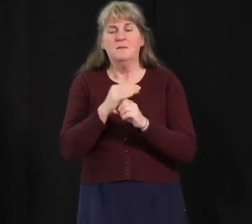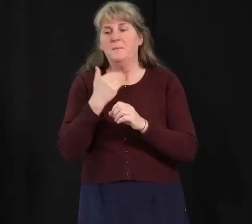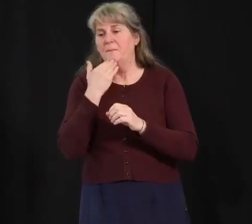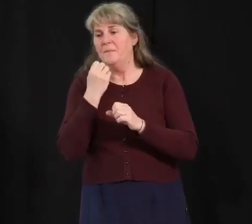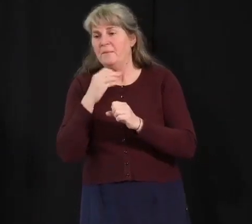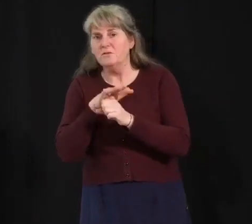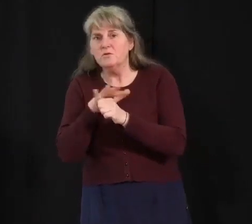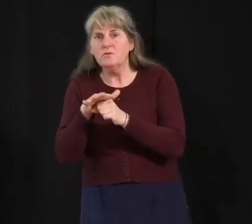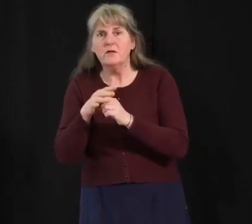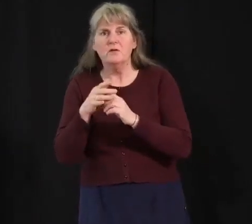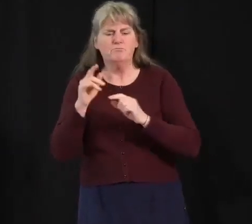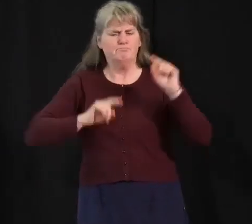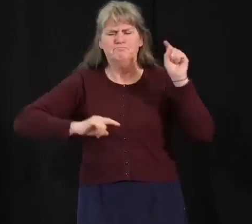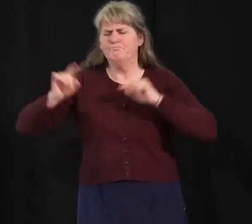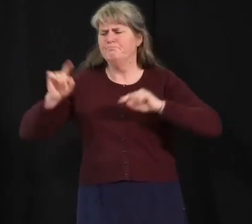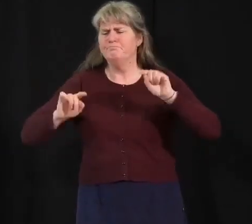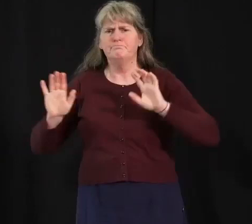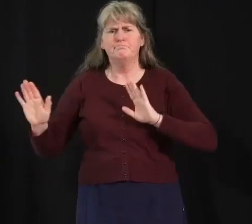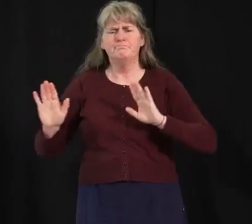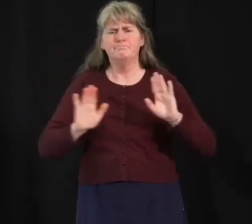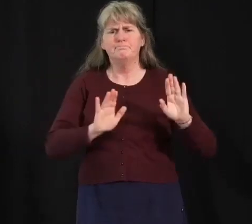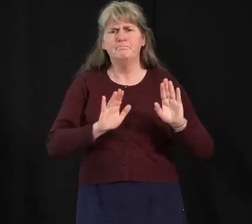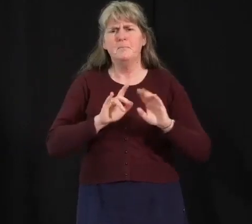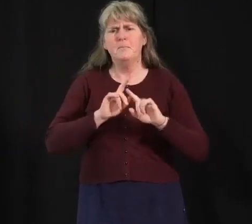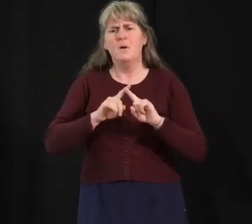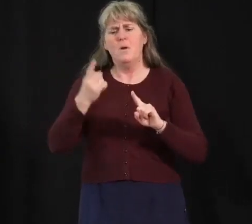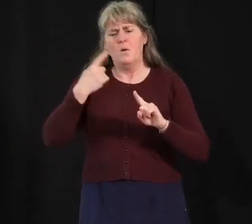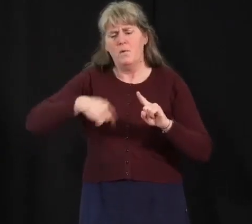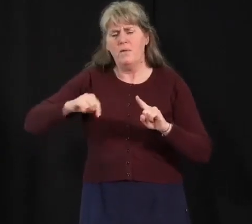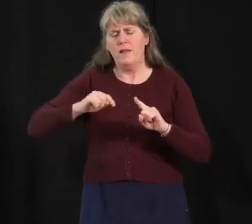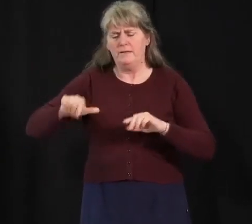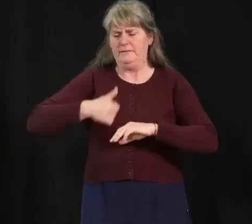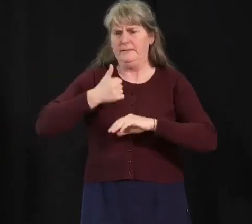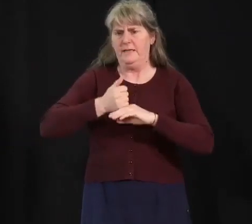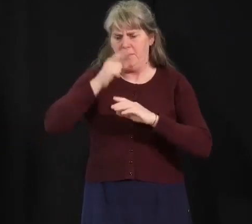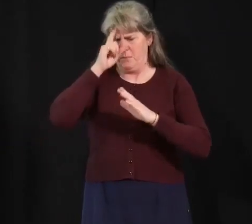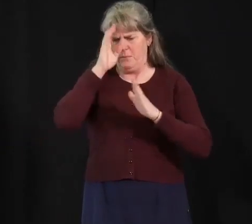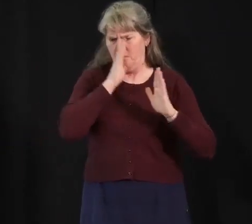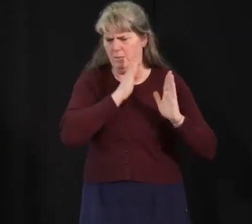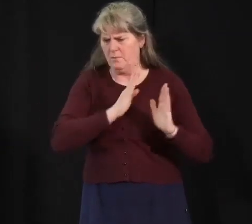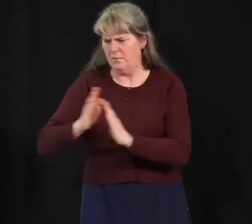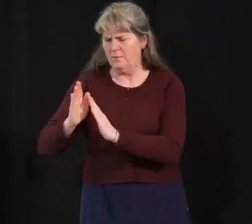vary by jurisdiction, and even potentially by region according